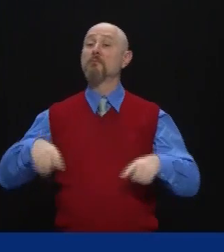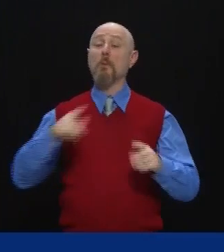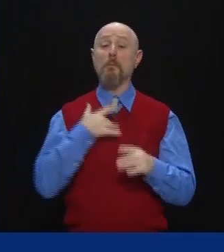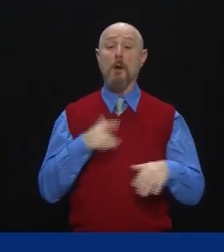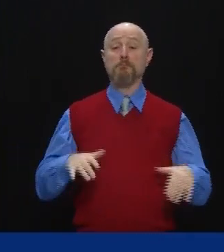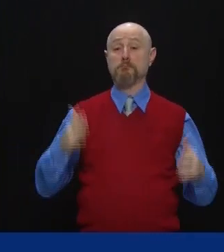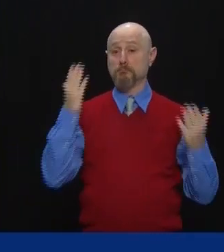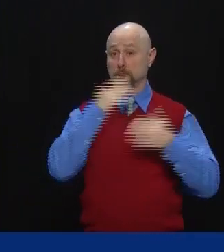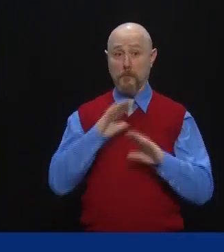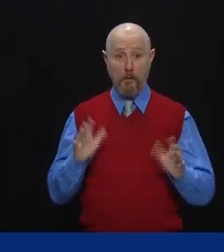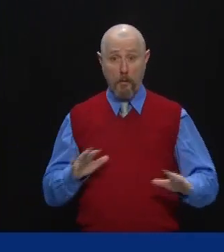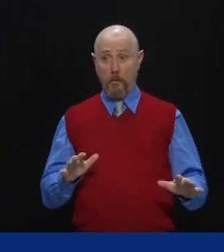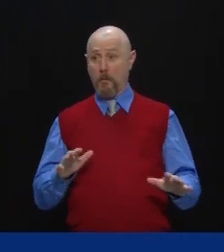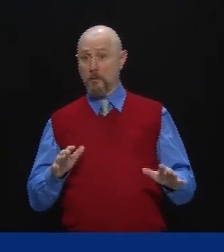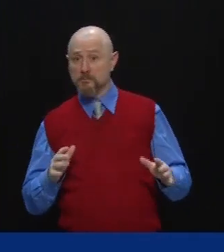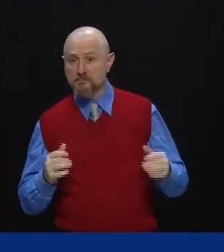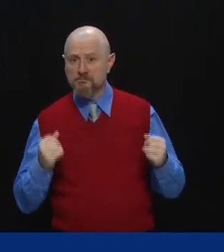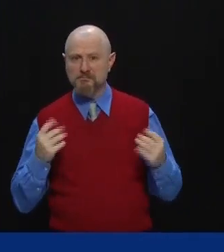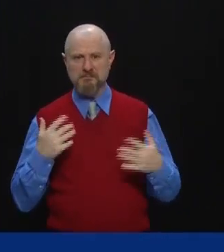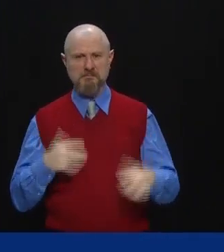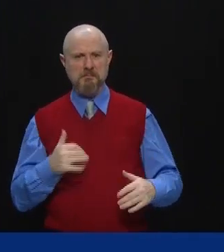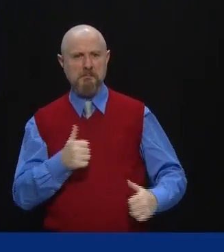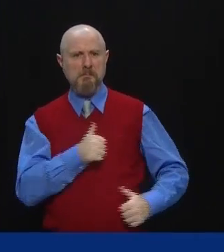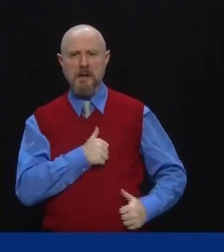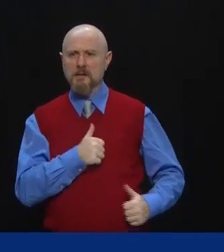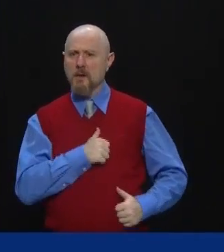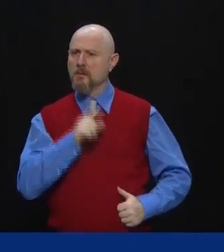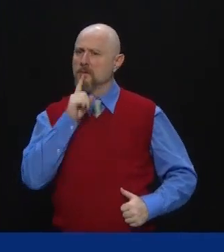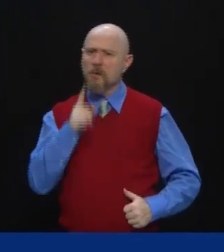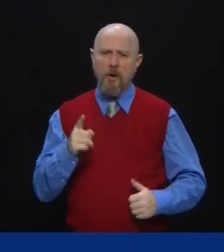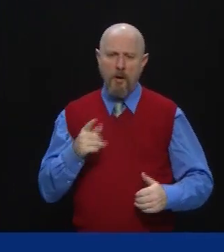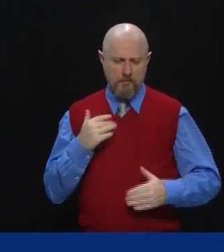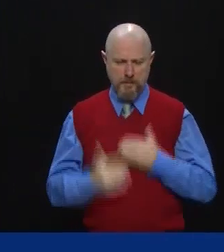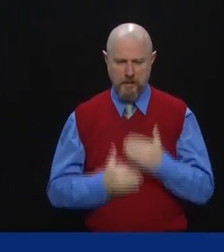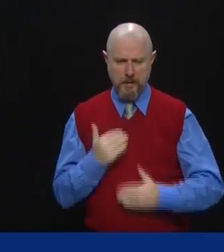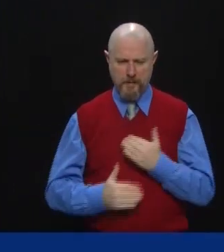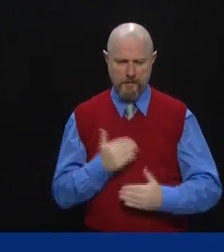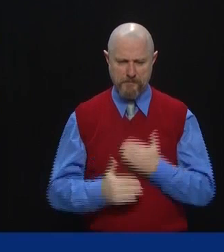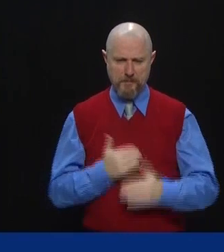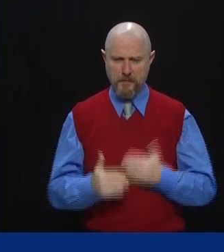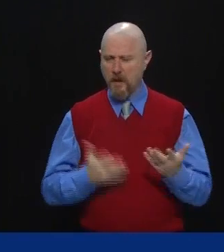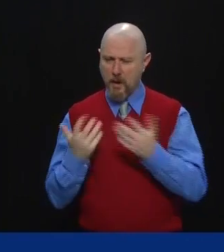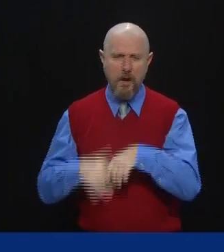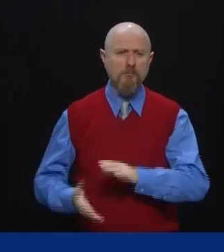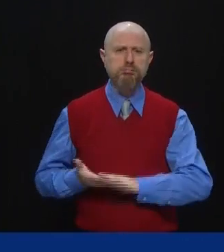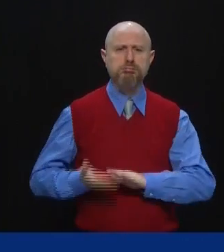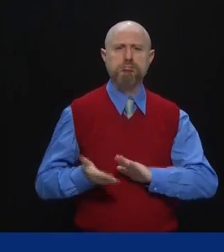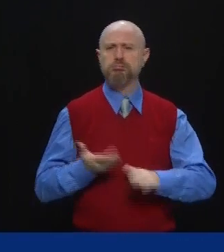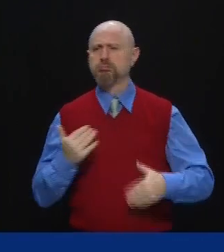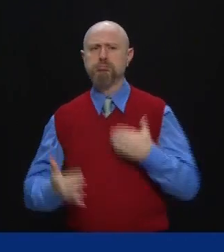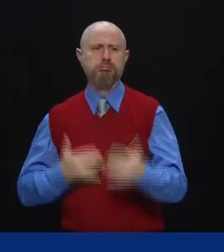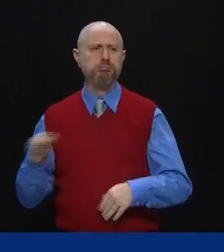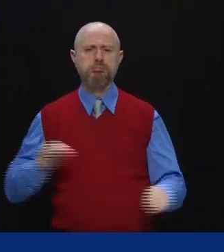THIS EFFORT. YOU CONTINUE TO SEE WHAT'S GOING ON BEHIND THE SCENE, BUT IT'S AN INCREDIBLE MILITARY-STYLE